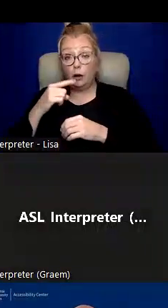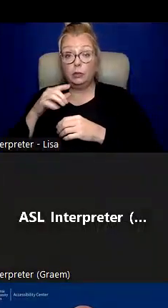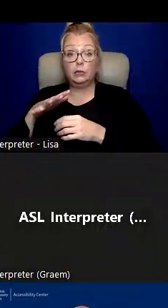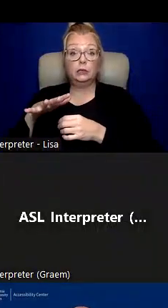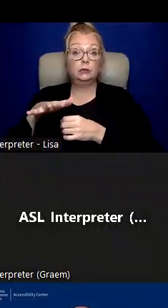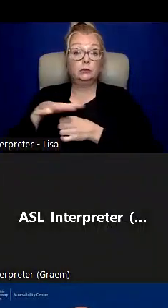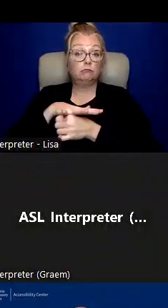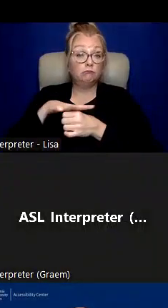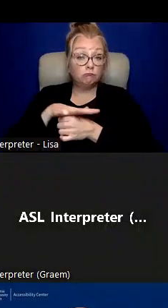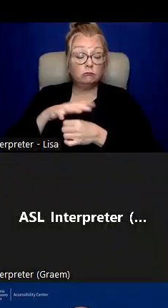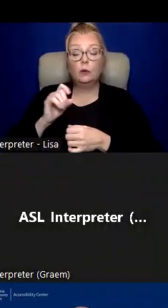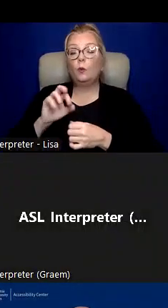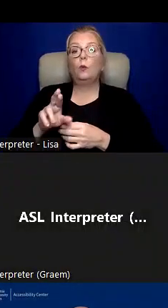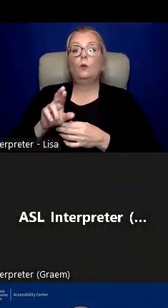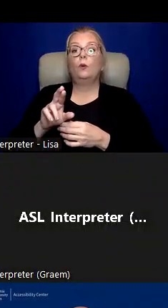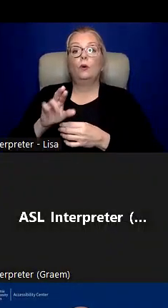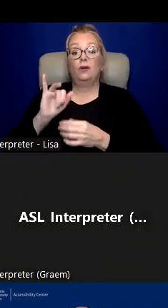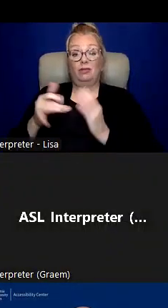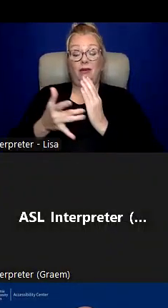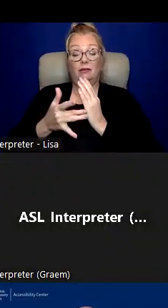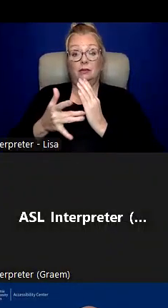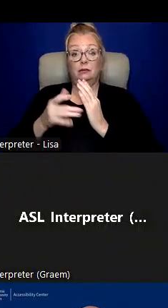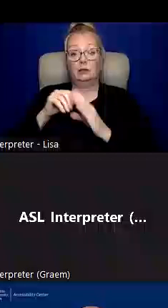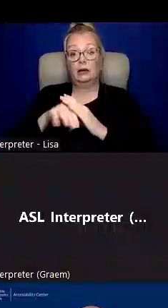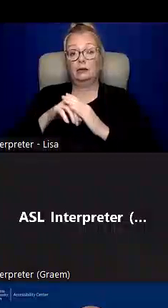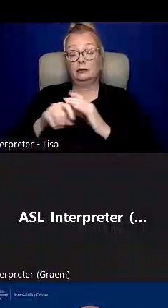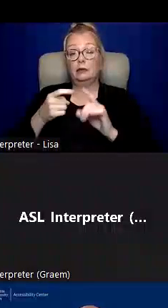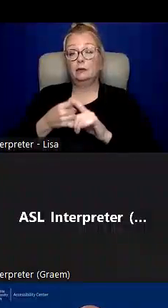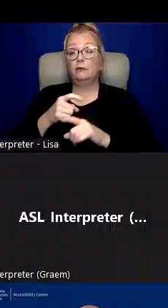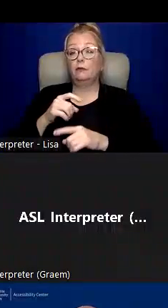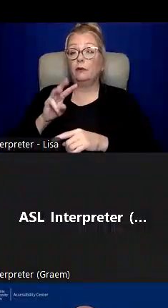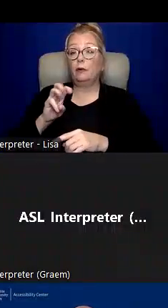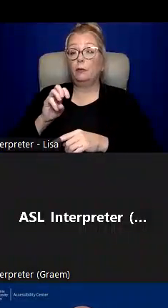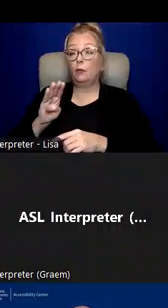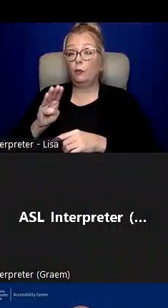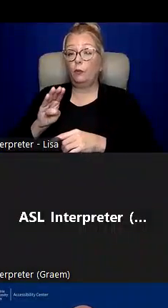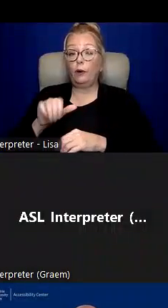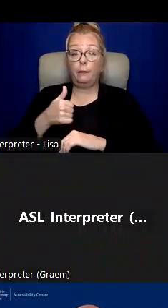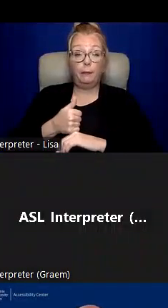Or is this technology accessed from a web-based? Is it web-based, and it can be accessed from any device,